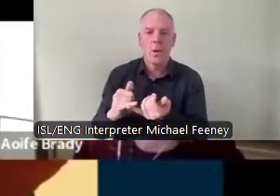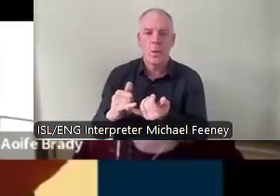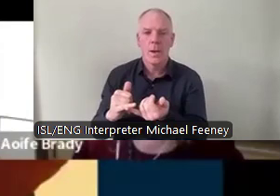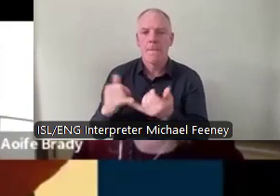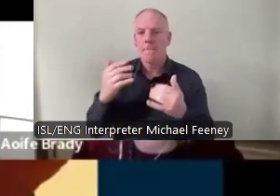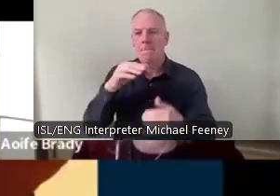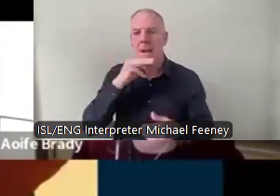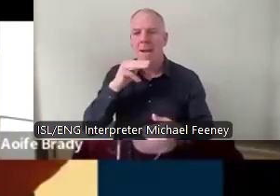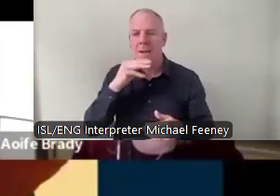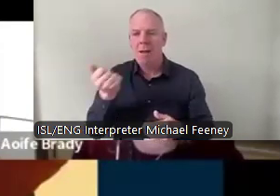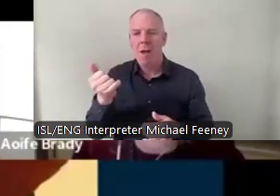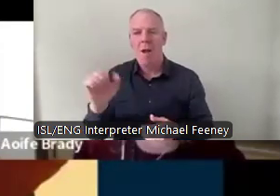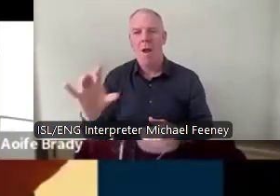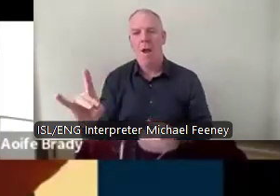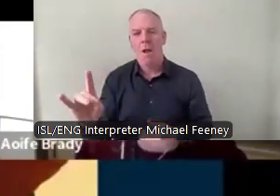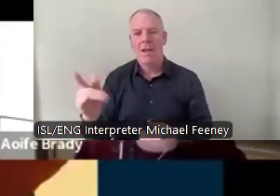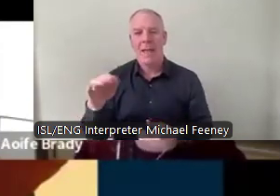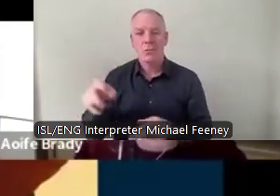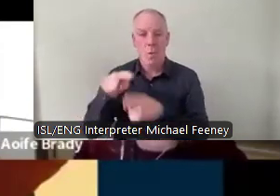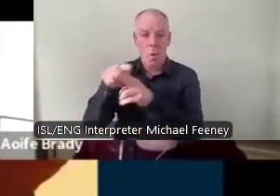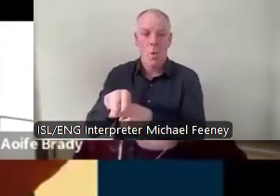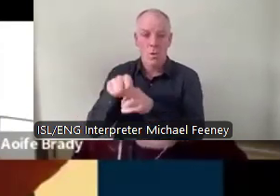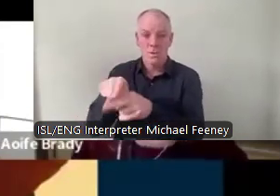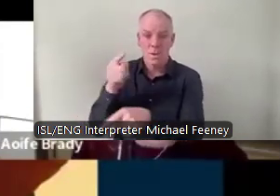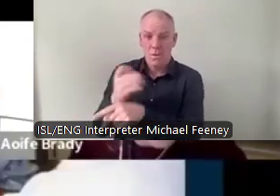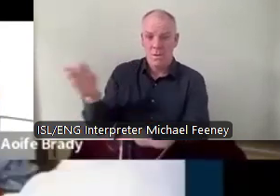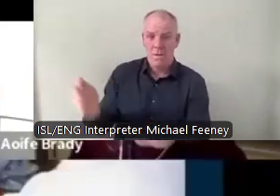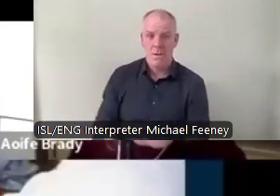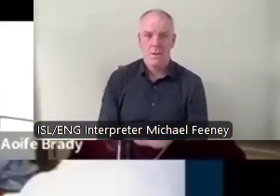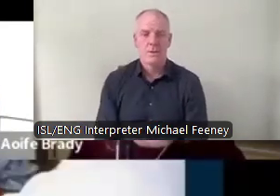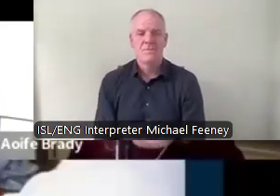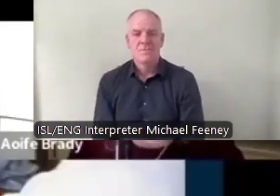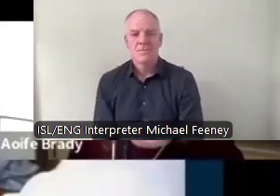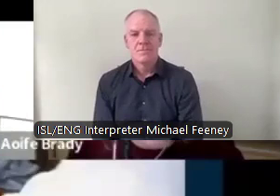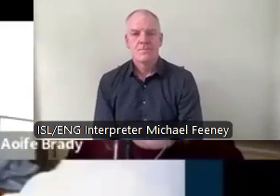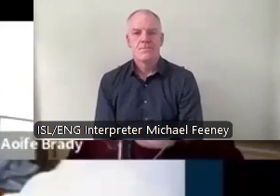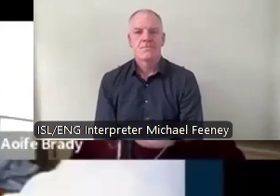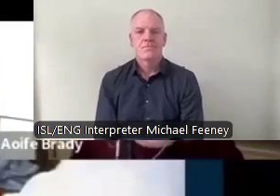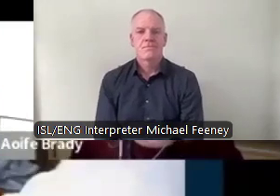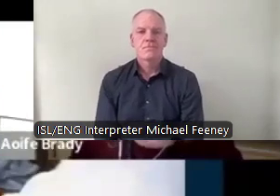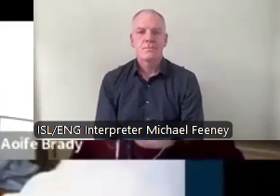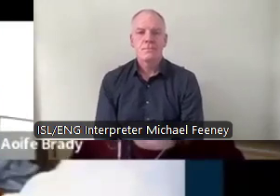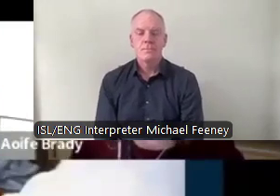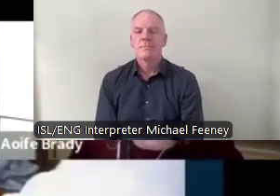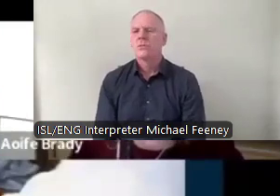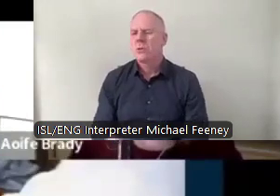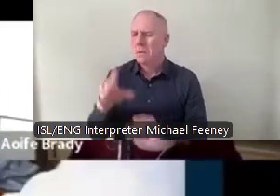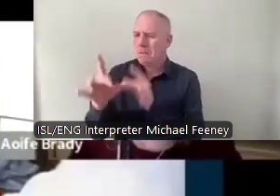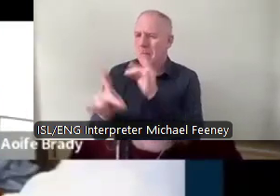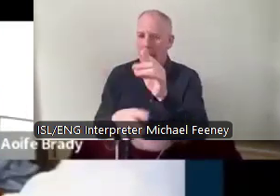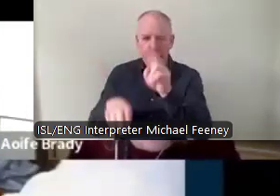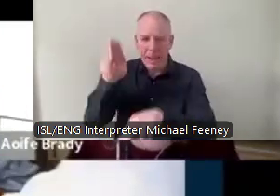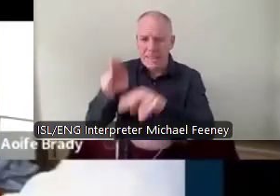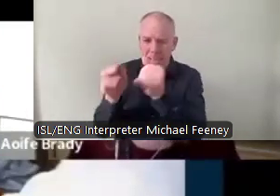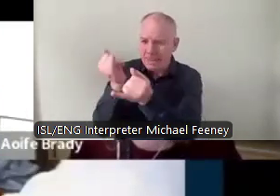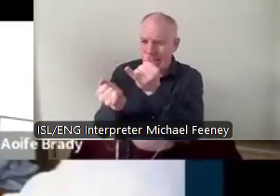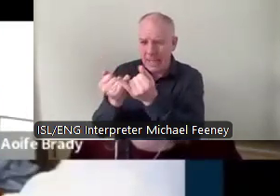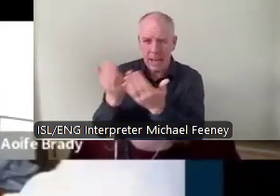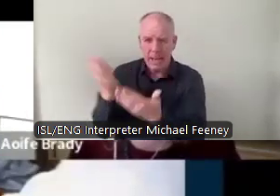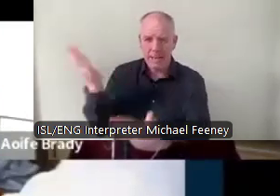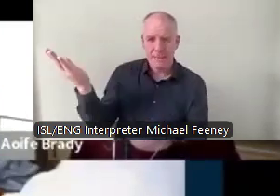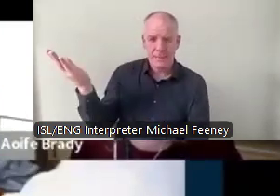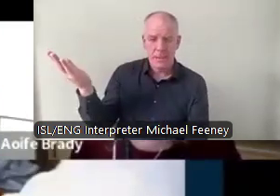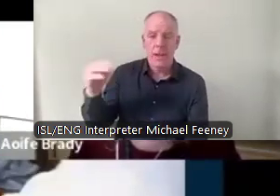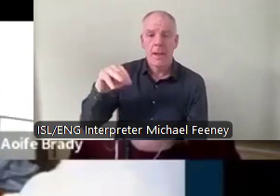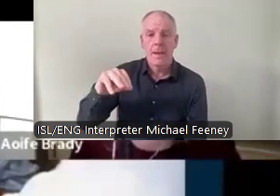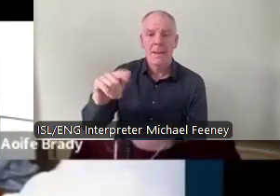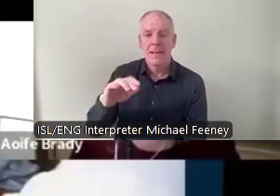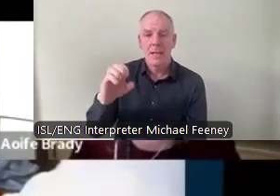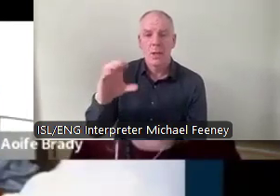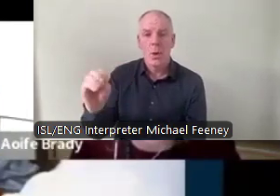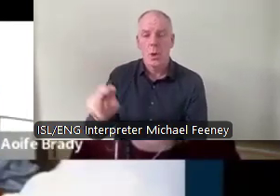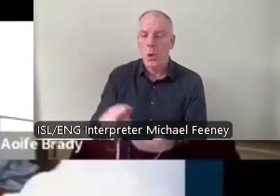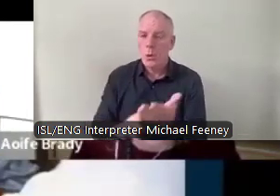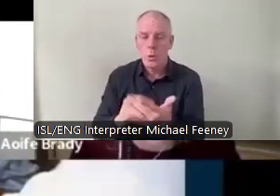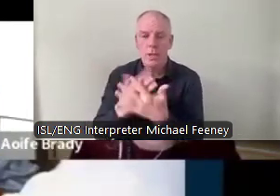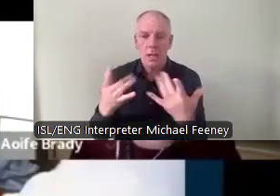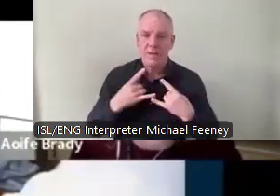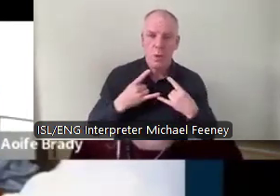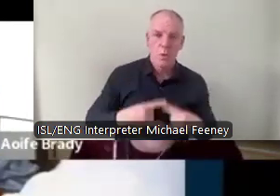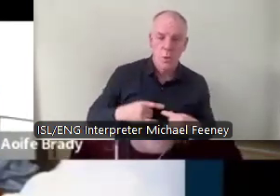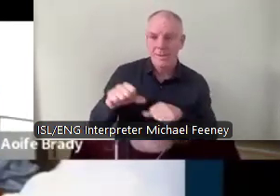who appears on horseback. In composing complex compositions such as this one. It seems that Mazzolino drew upon a repertoire of human and animal figures established